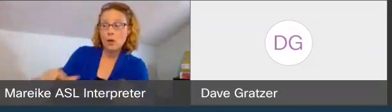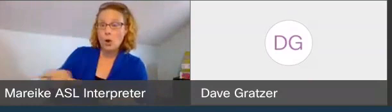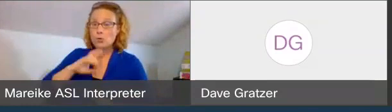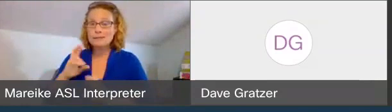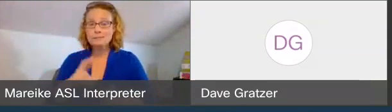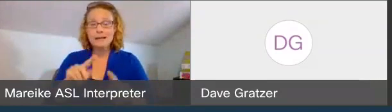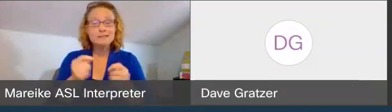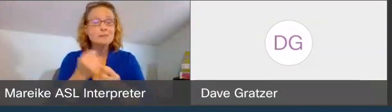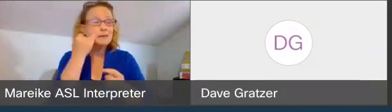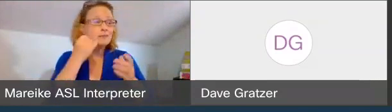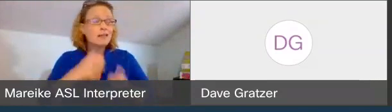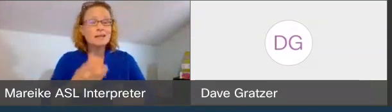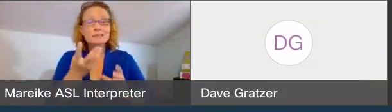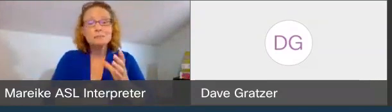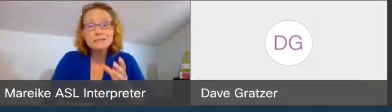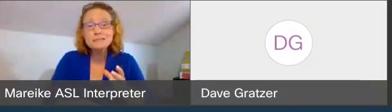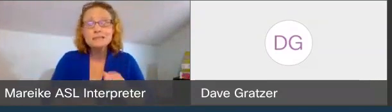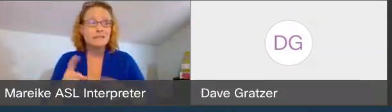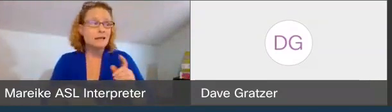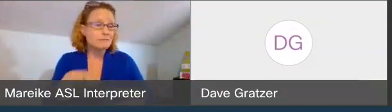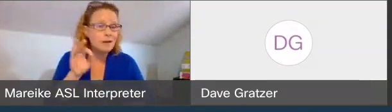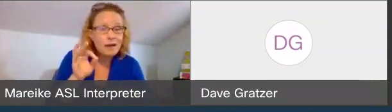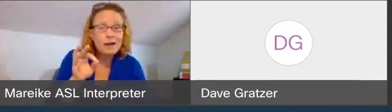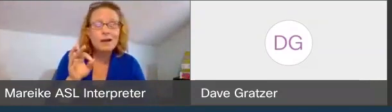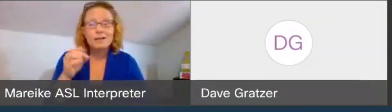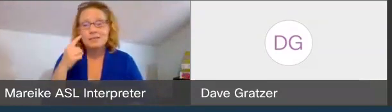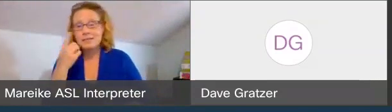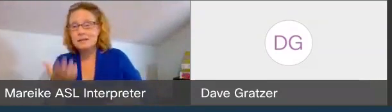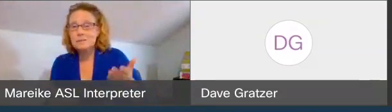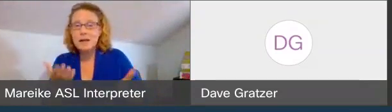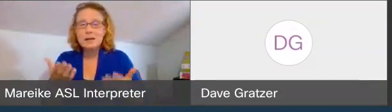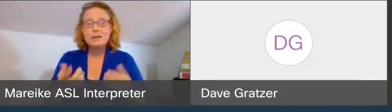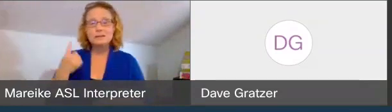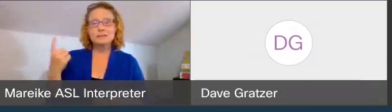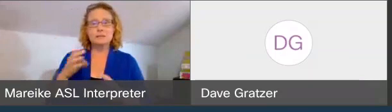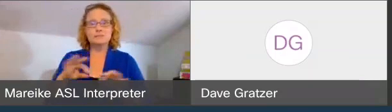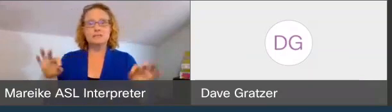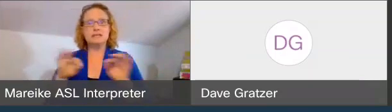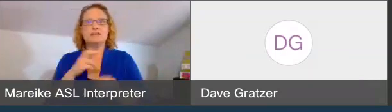we can't find them. And we think there might be some kind of significant risk issue happening.